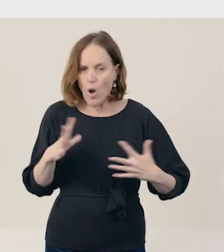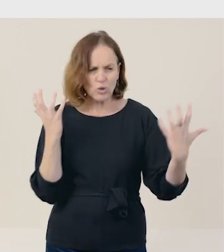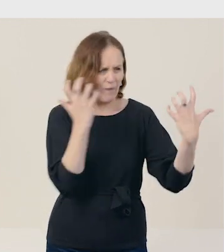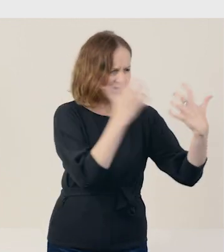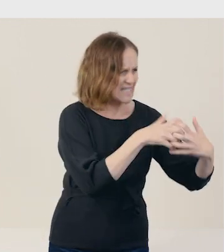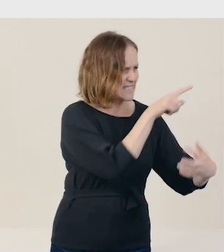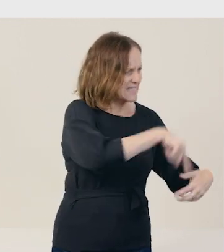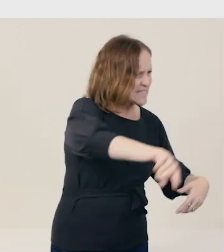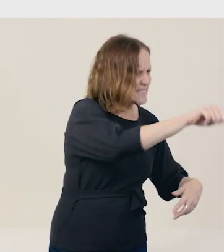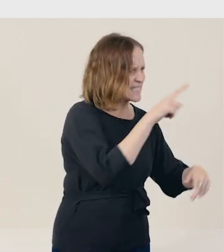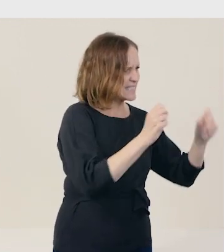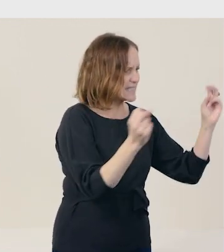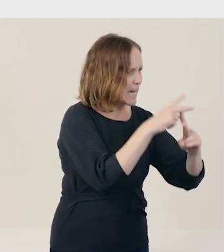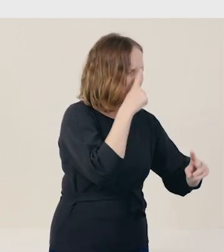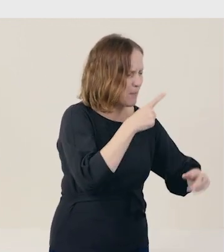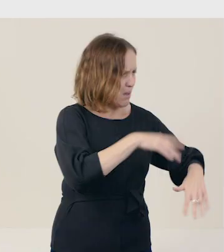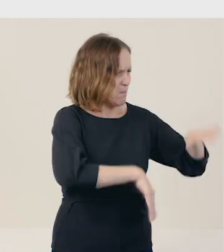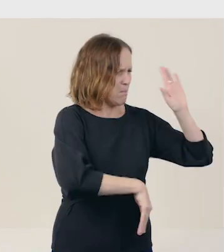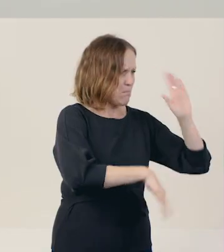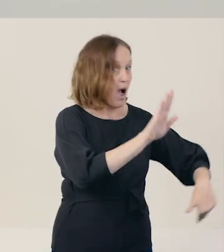He wants to be one of the fancy and grand people.